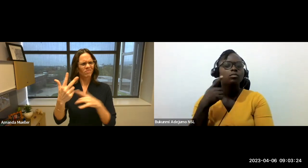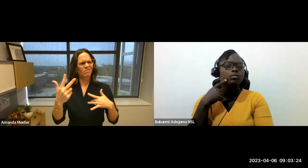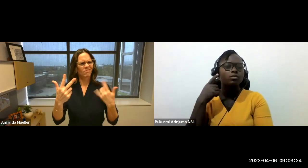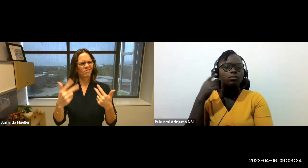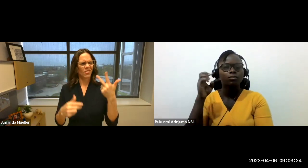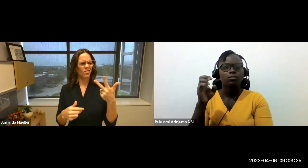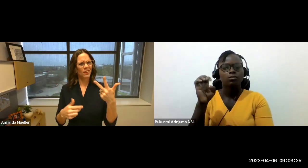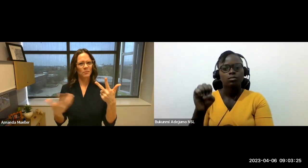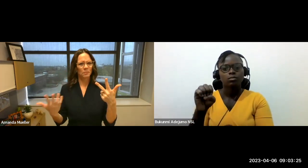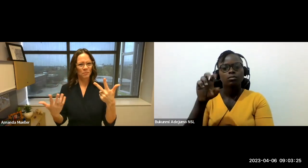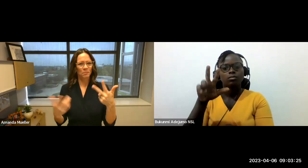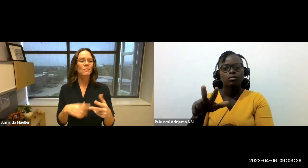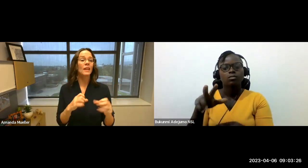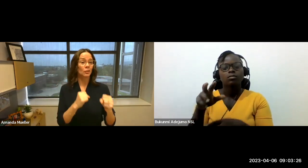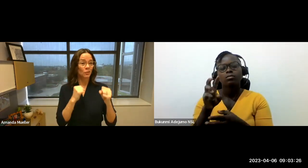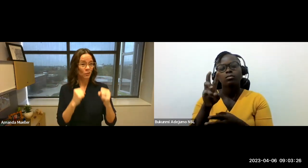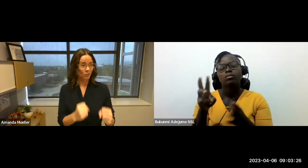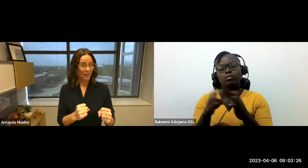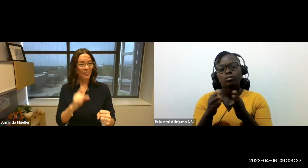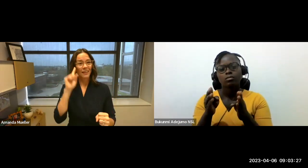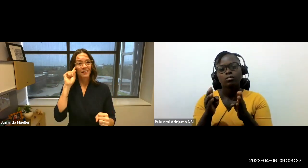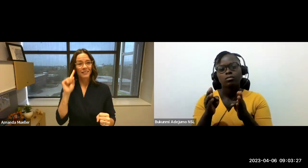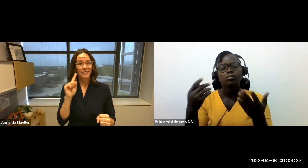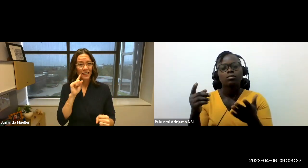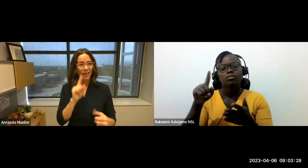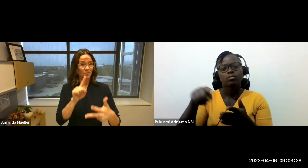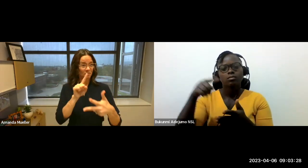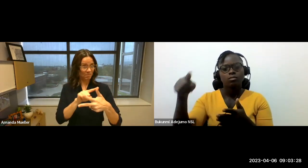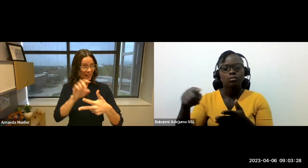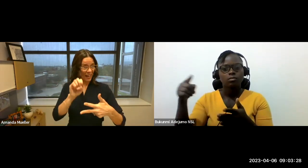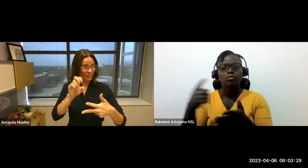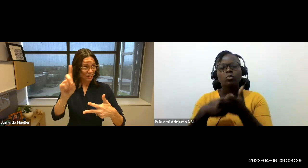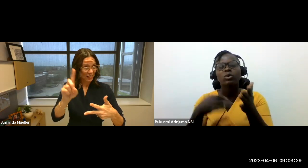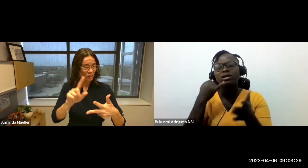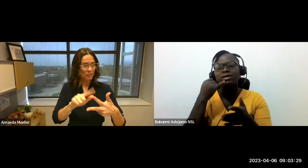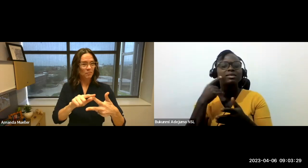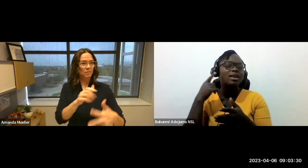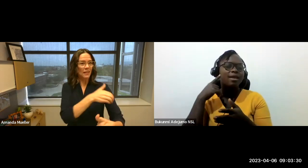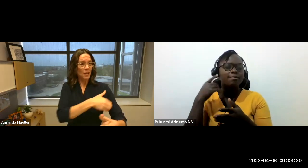Now, you might be wondering. What is that depth? E. 3. It's strengthening deaf education.